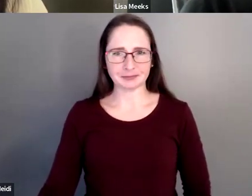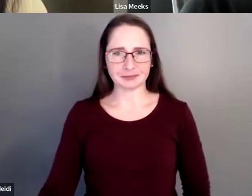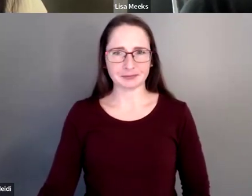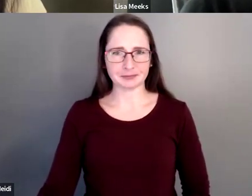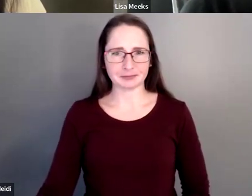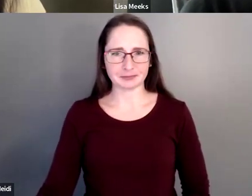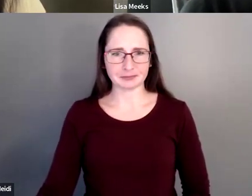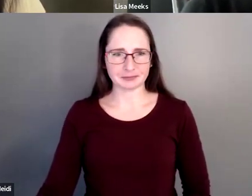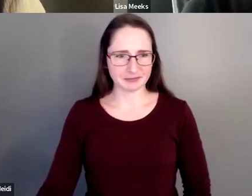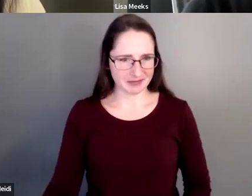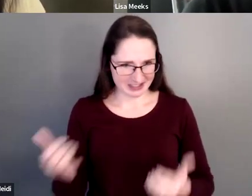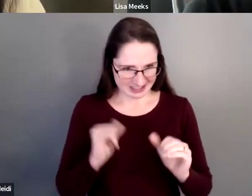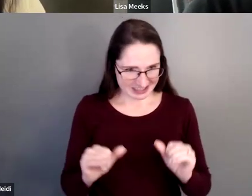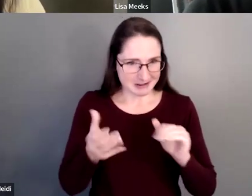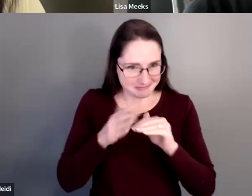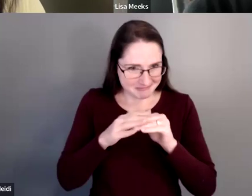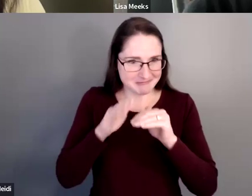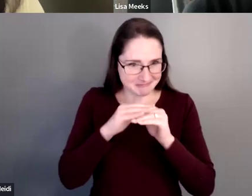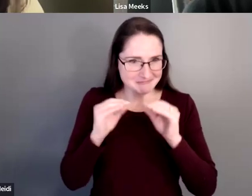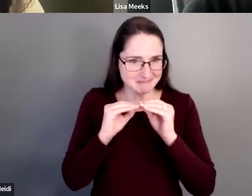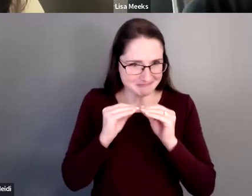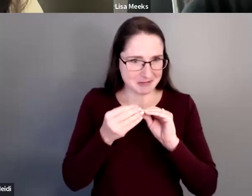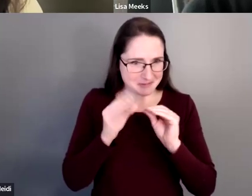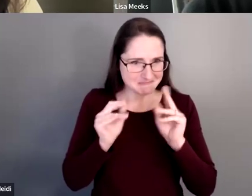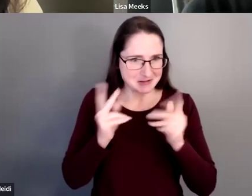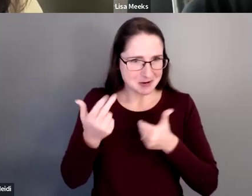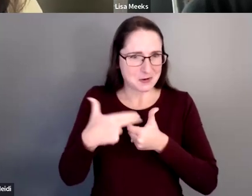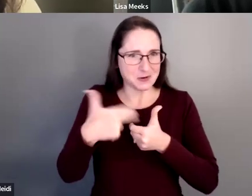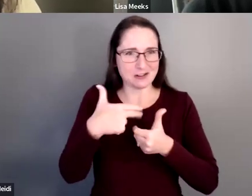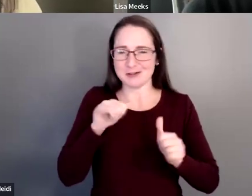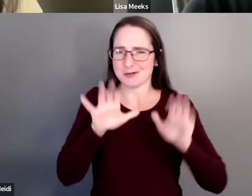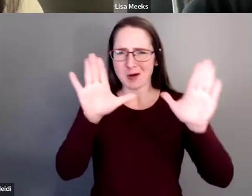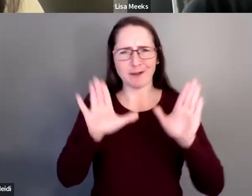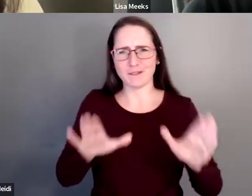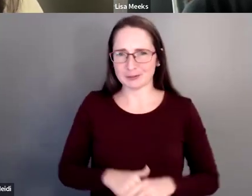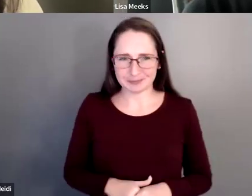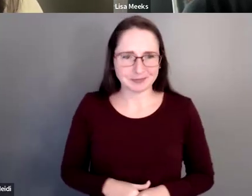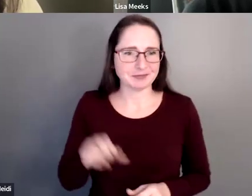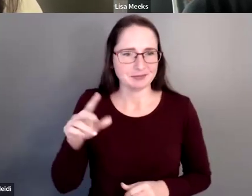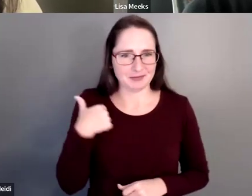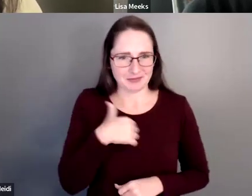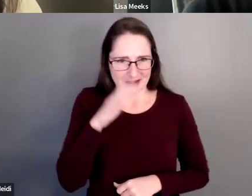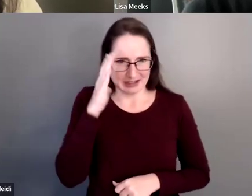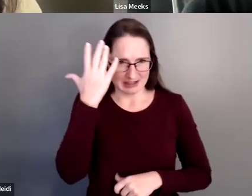This is great. And still coming in. This is